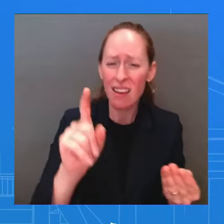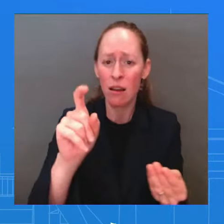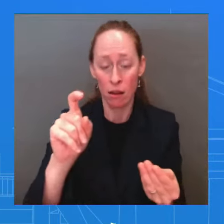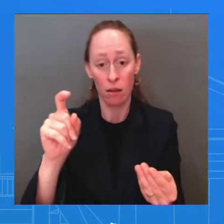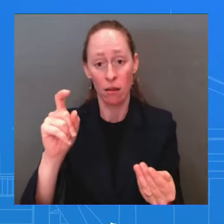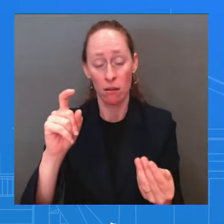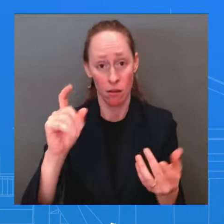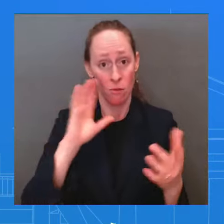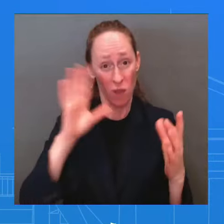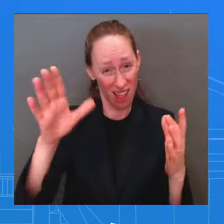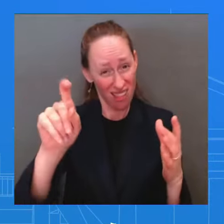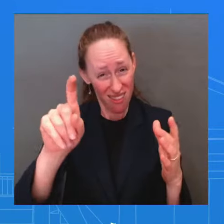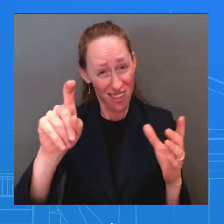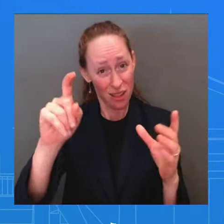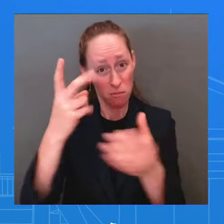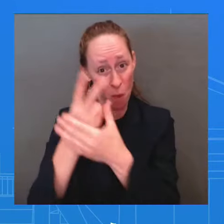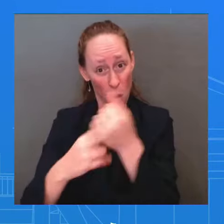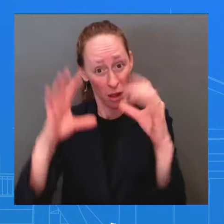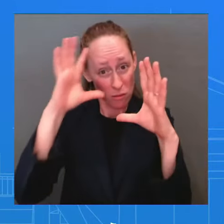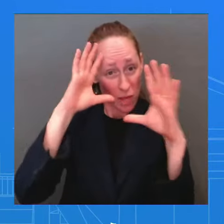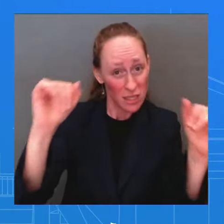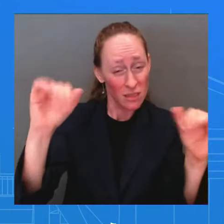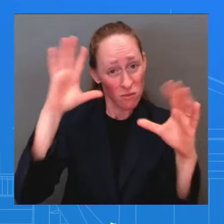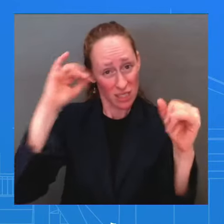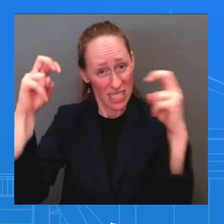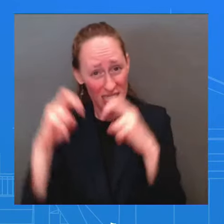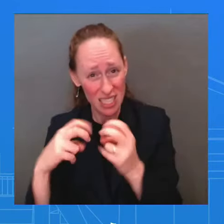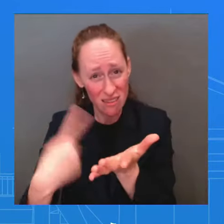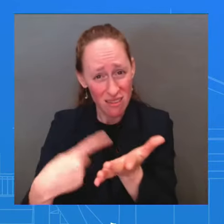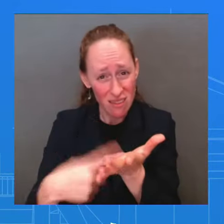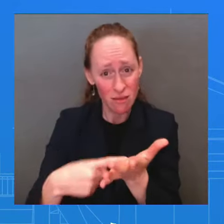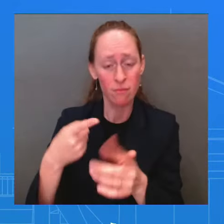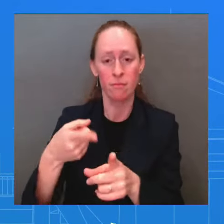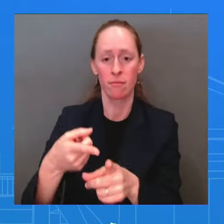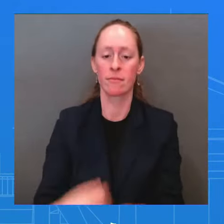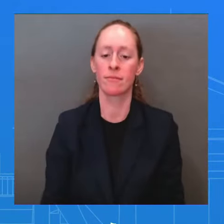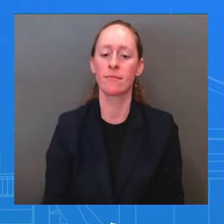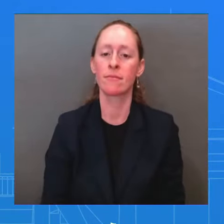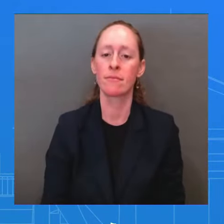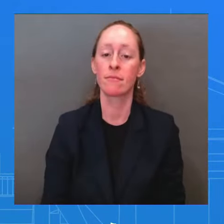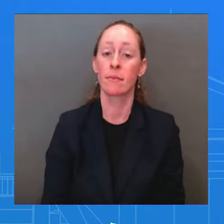Mr. Sullivan: So, with respect to calls for peace or negotiations, President Biden has been clear and will continue to be clear: